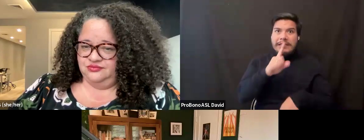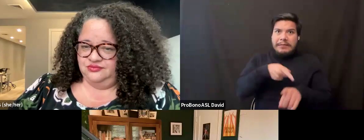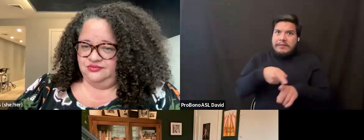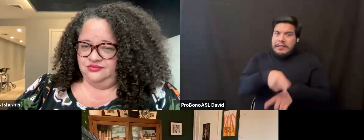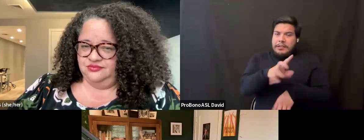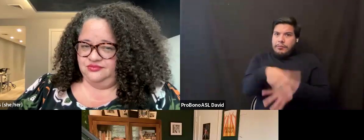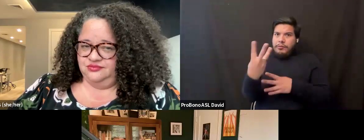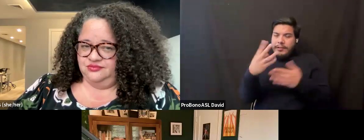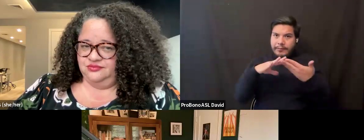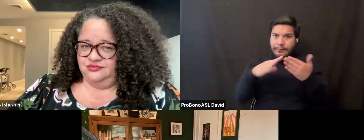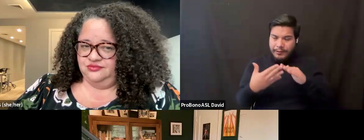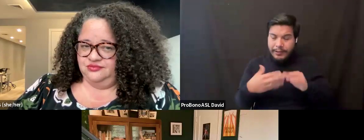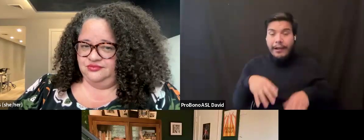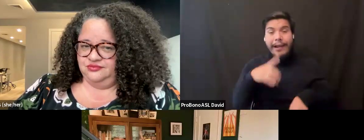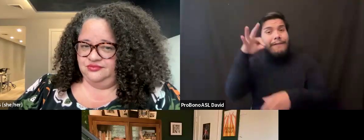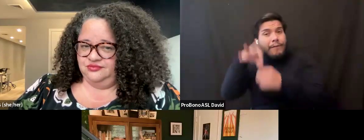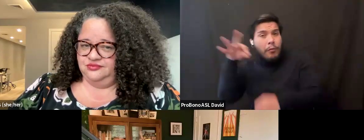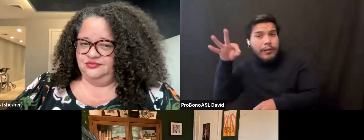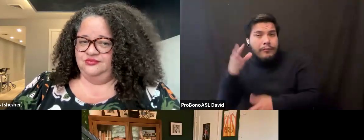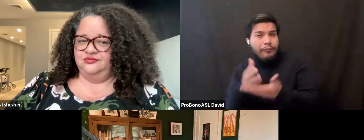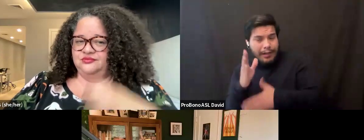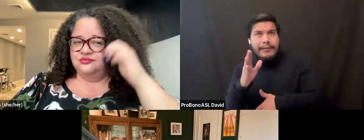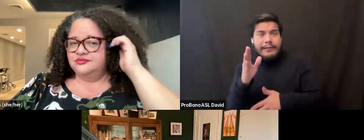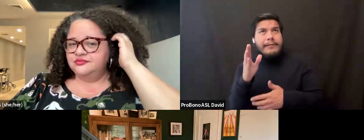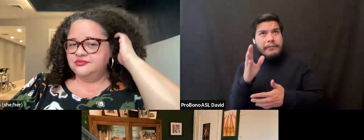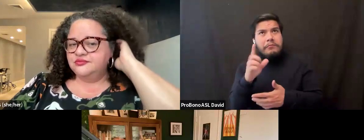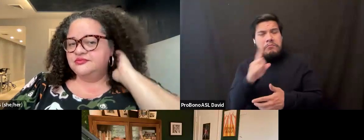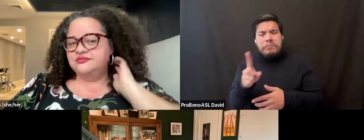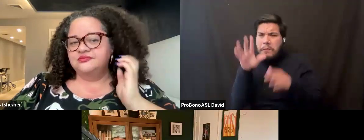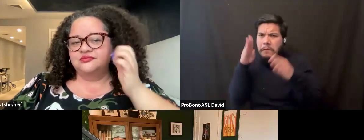And voting rights were the big things that I focused on the most.